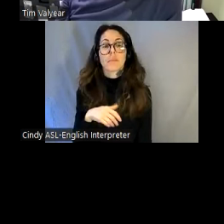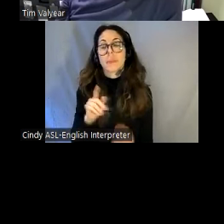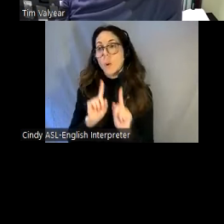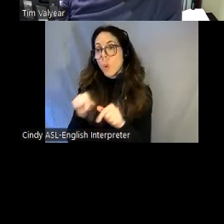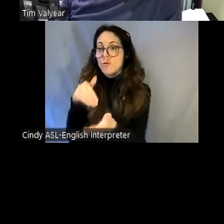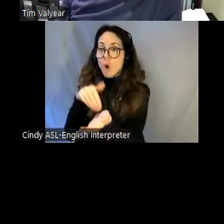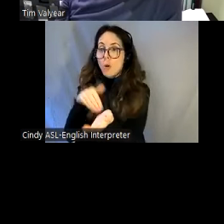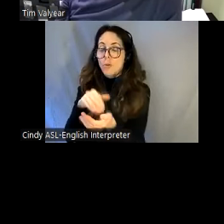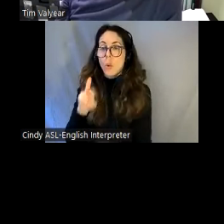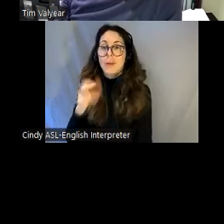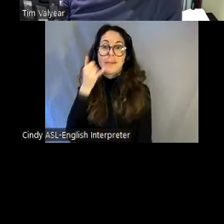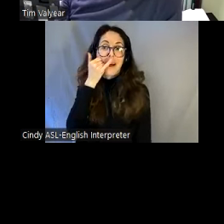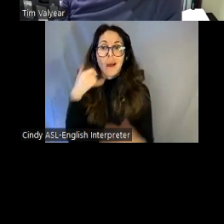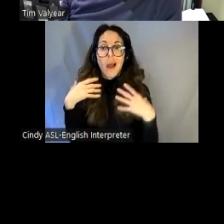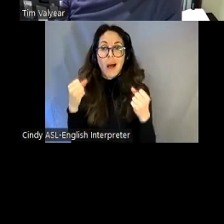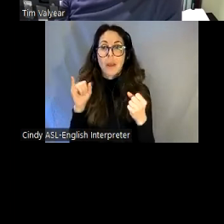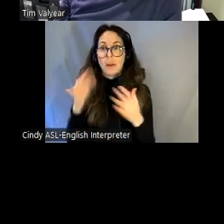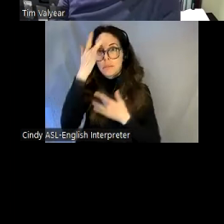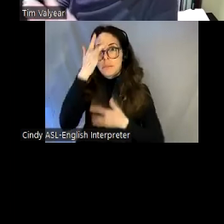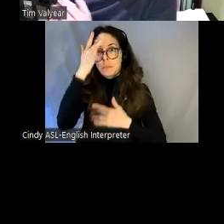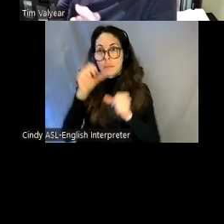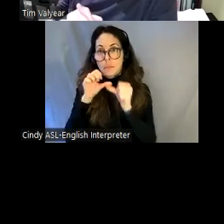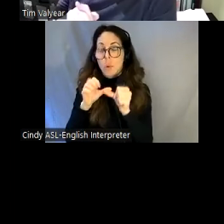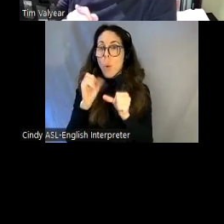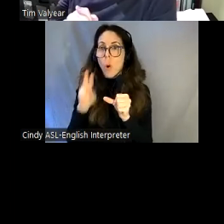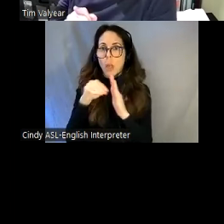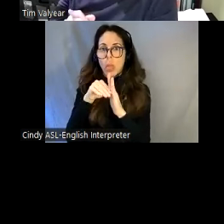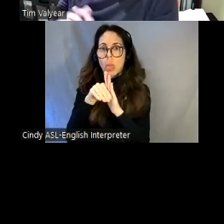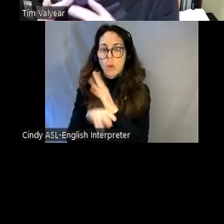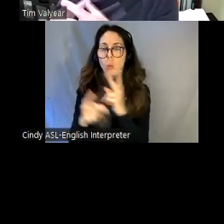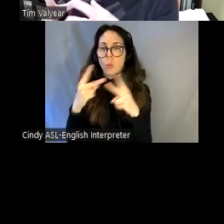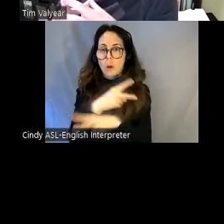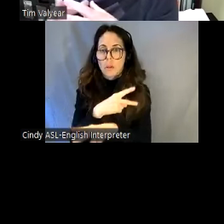of you. Stay 2 meters or 6 feet away if you are coughing